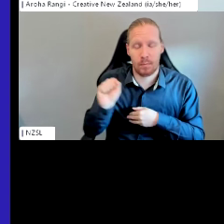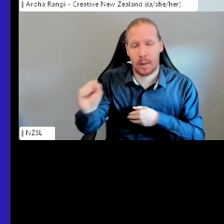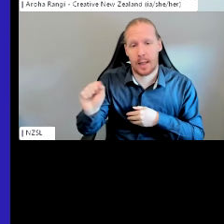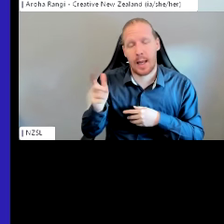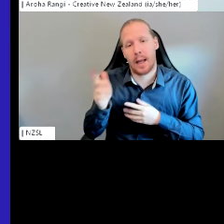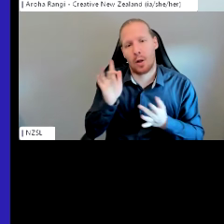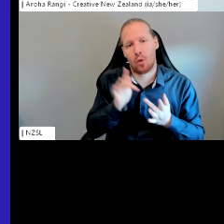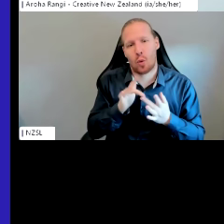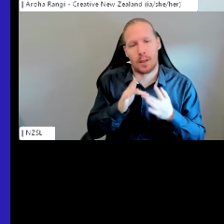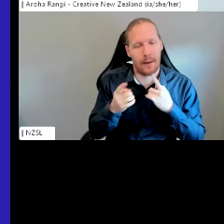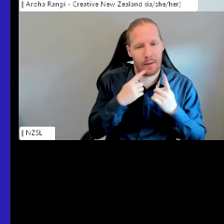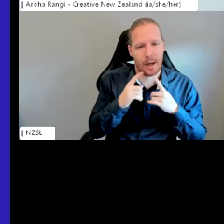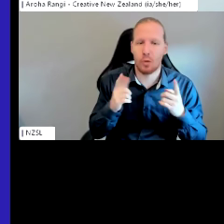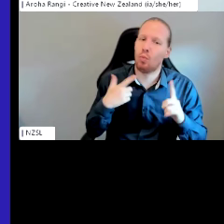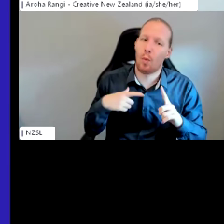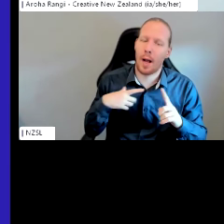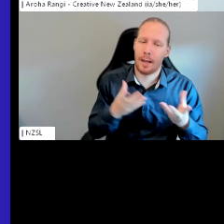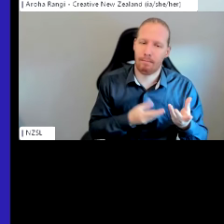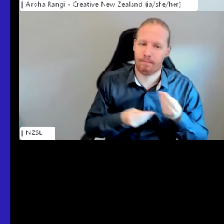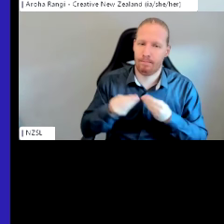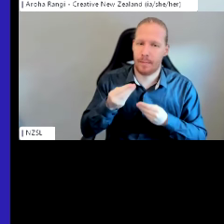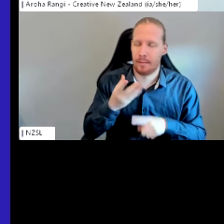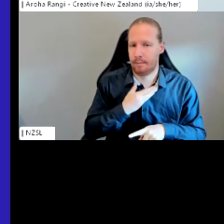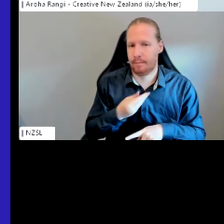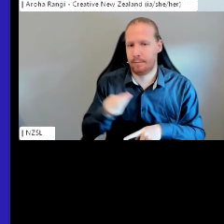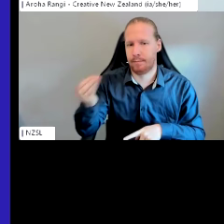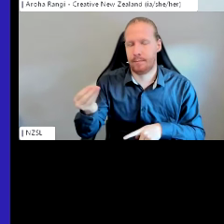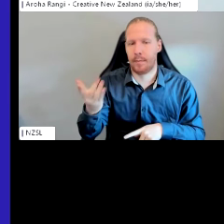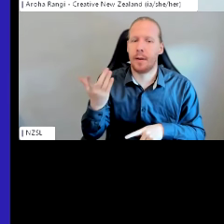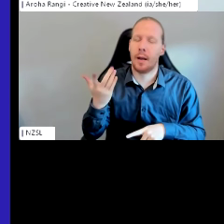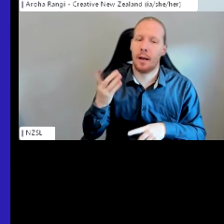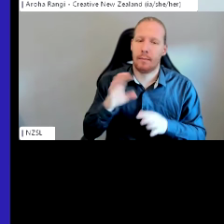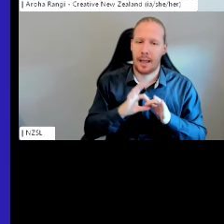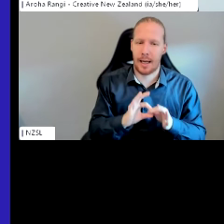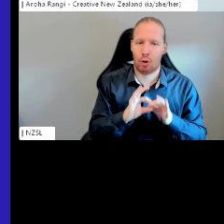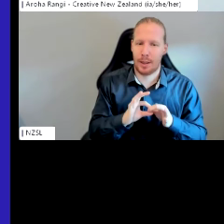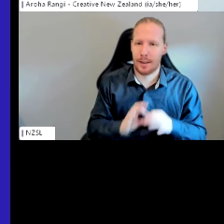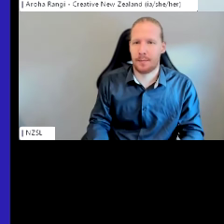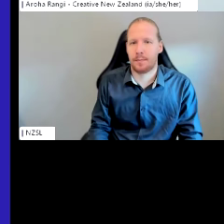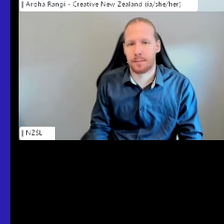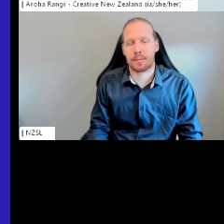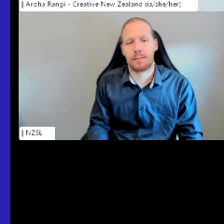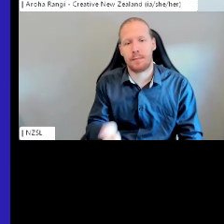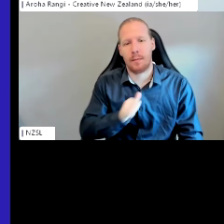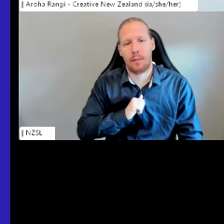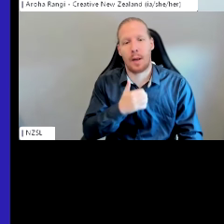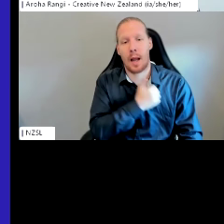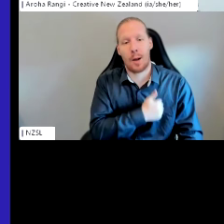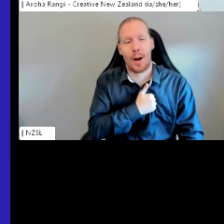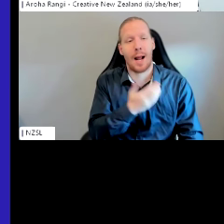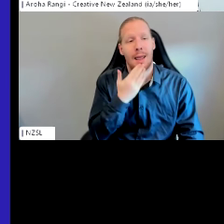of connection and belonging. Thank you, Andrew. Um we've had a question from um John from Touch